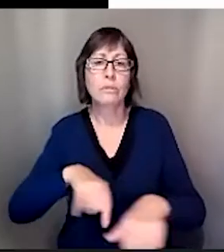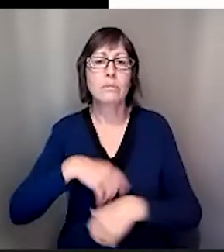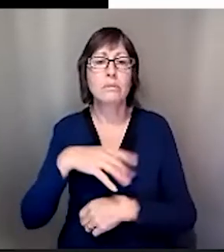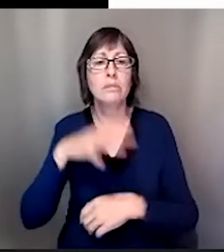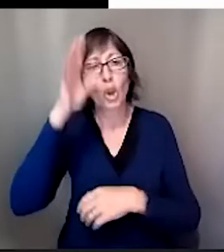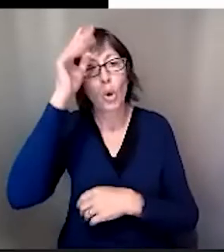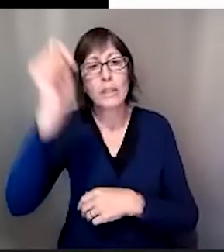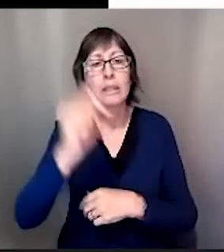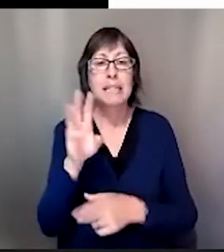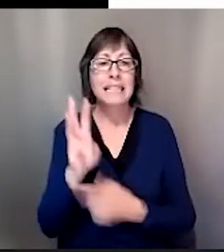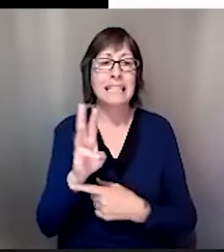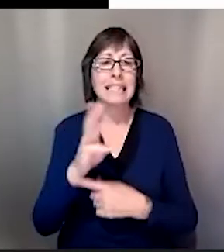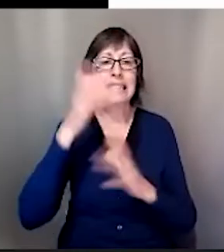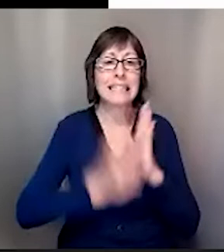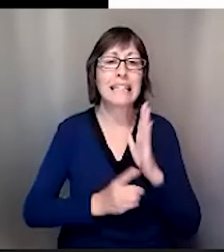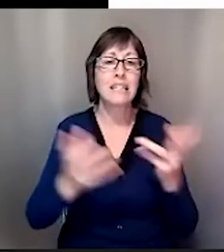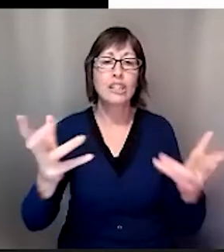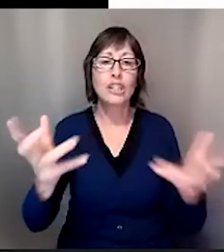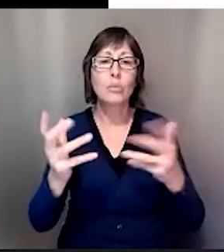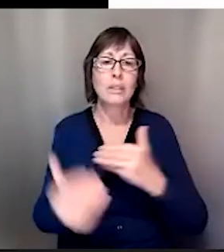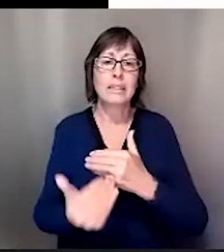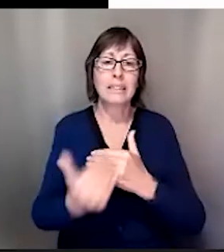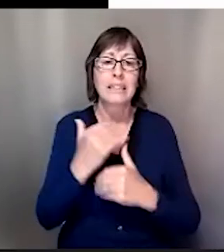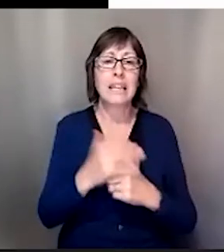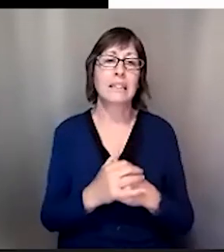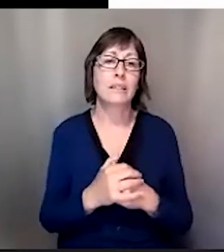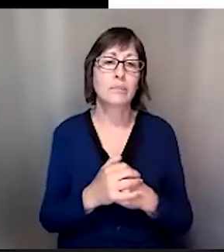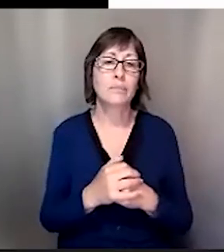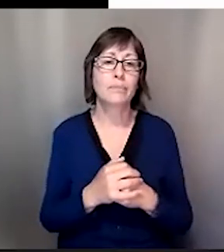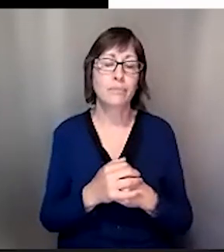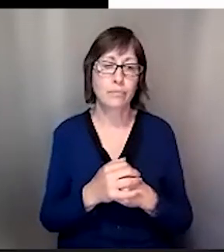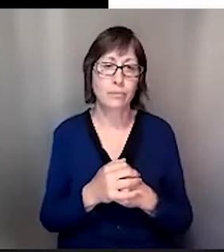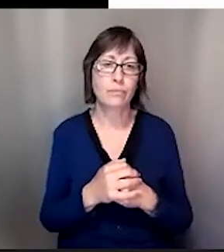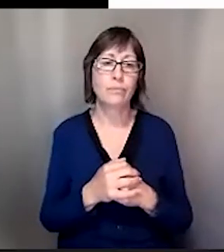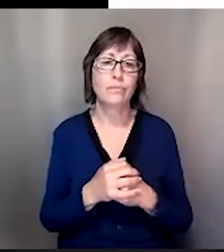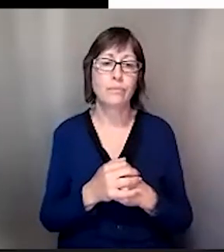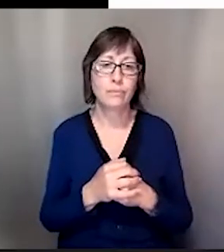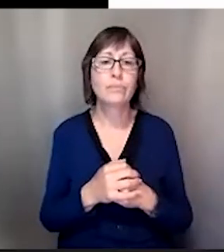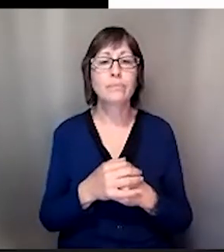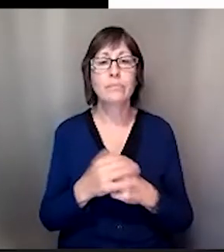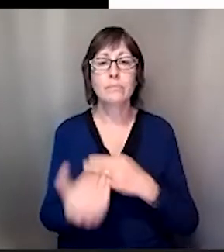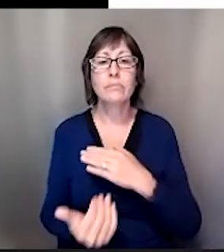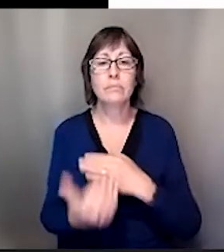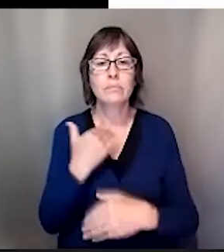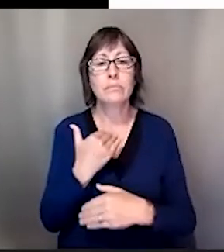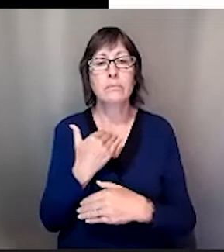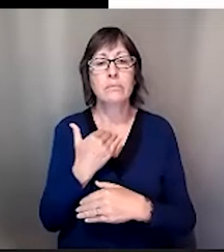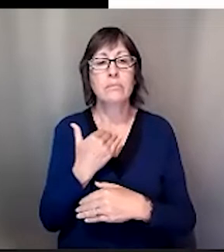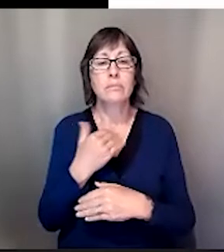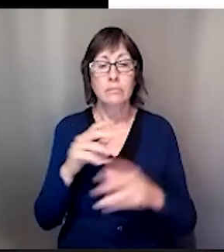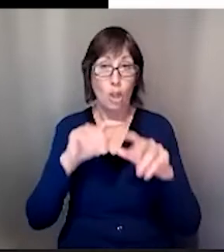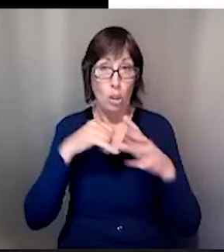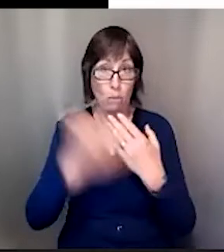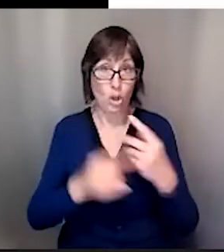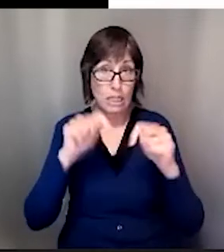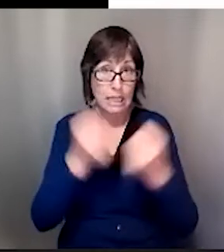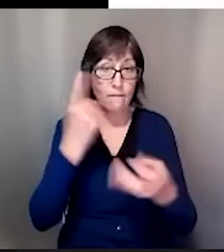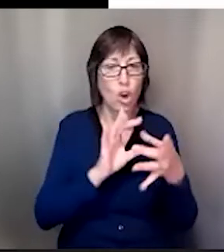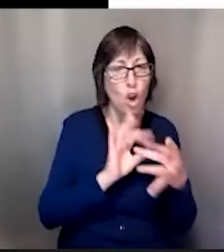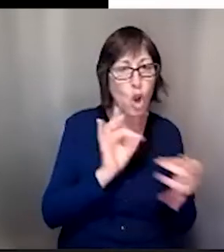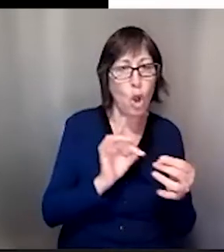files. Artists will be expected to collaborate with the project team throughout the development